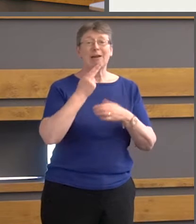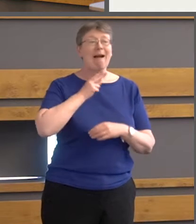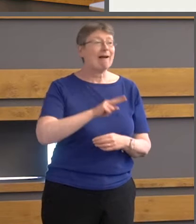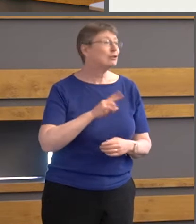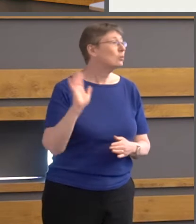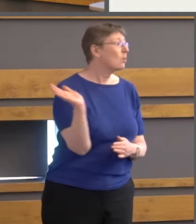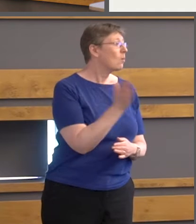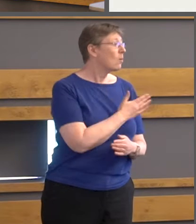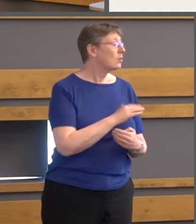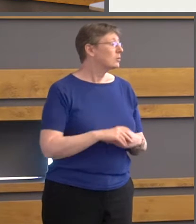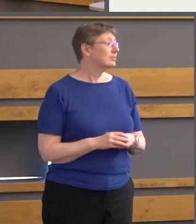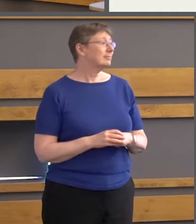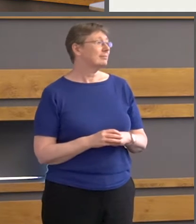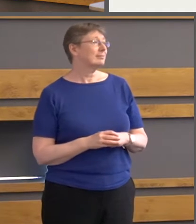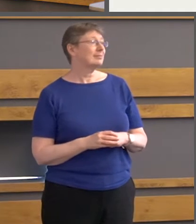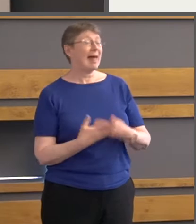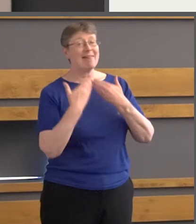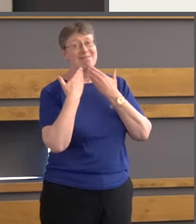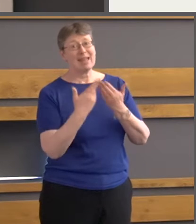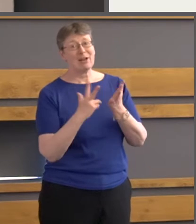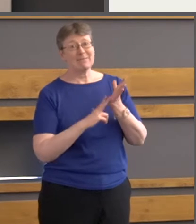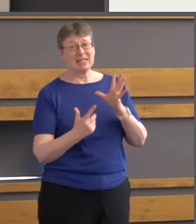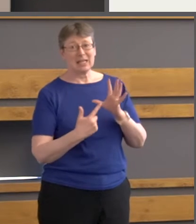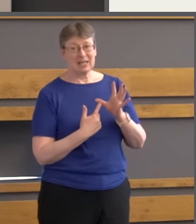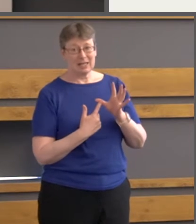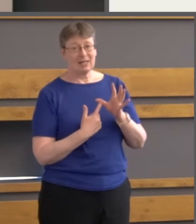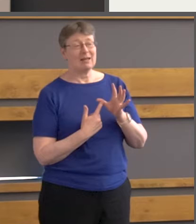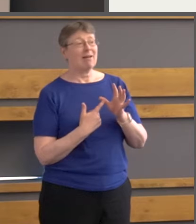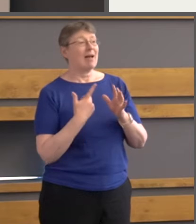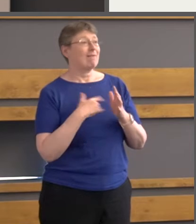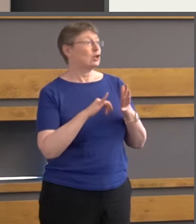Thank you to the V&A and thank you to Swapnaa and Bashabi.